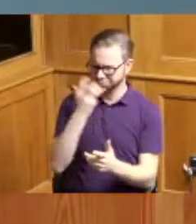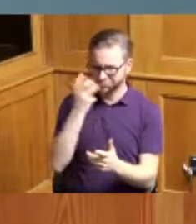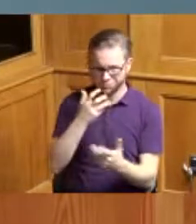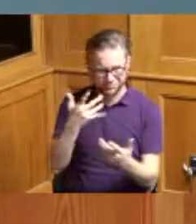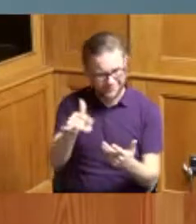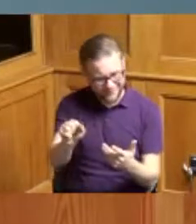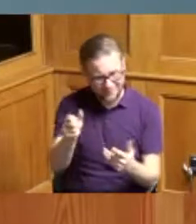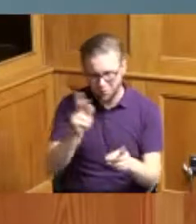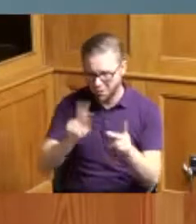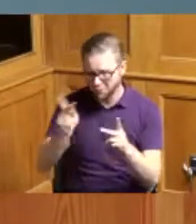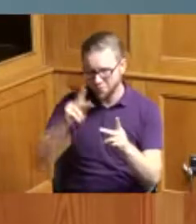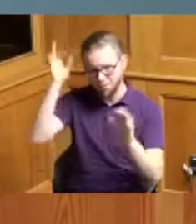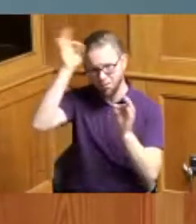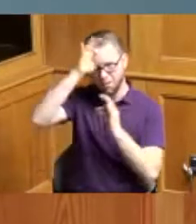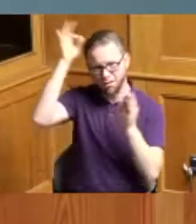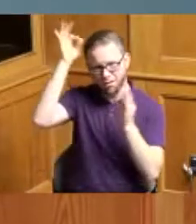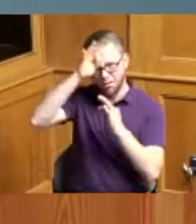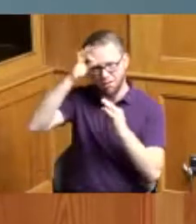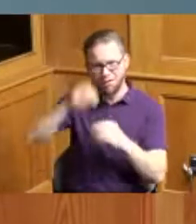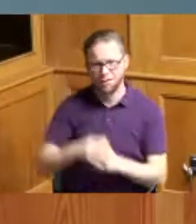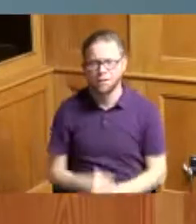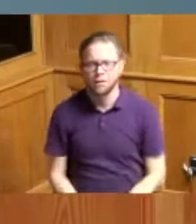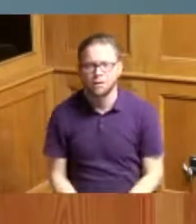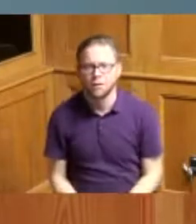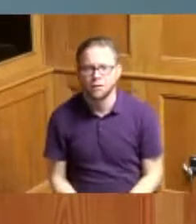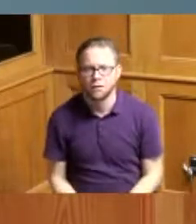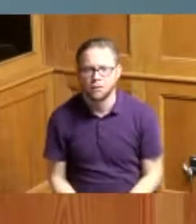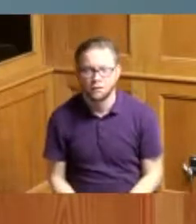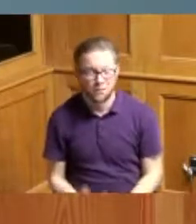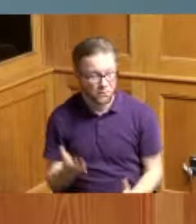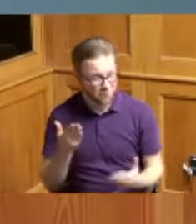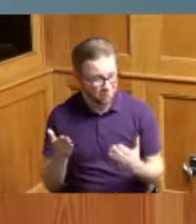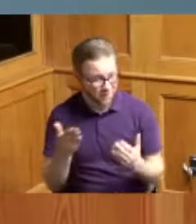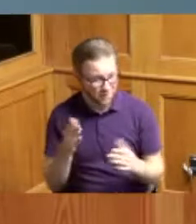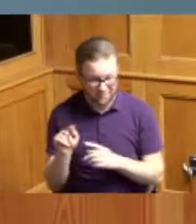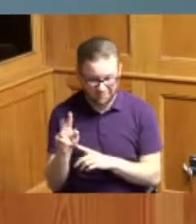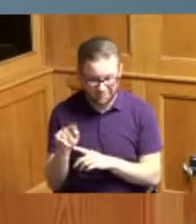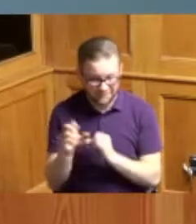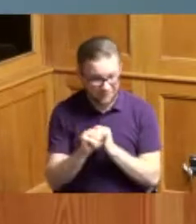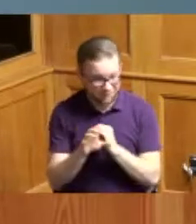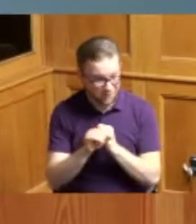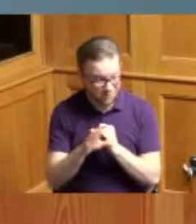even know if we even want to consider a television commercial or something that costs money we know